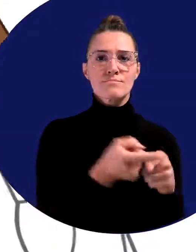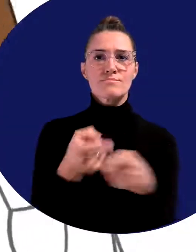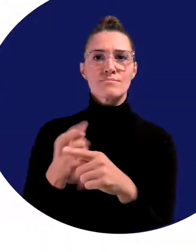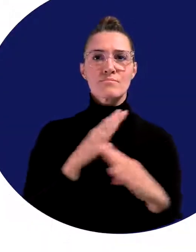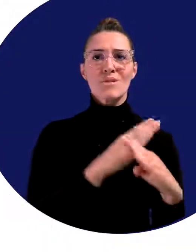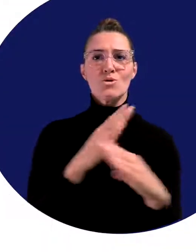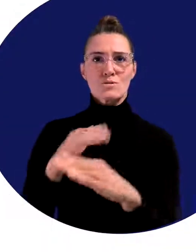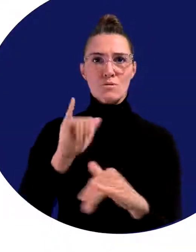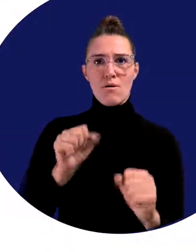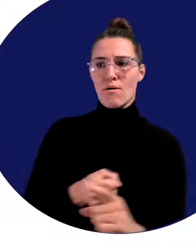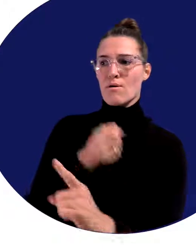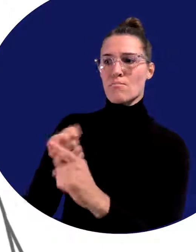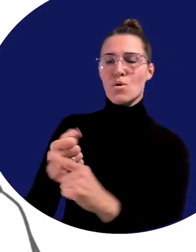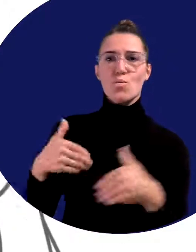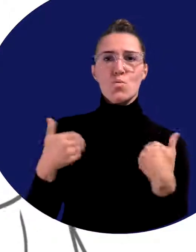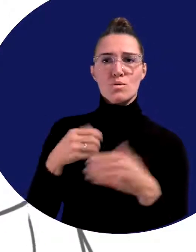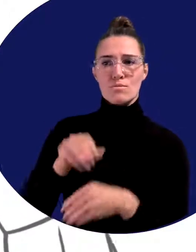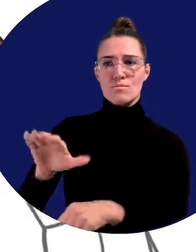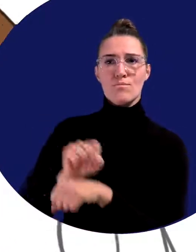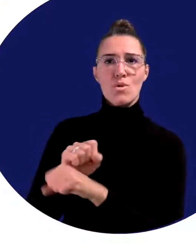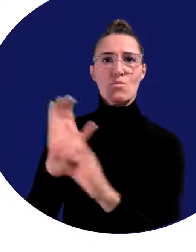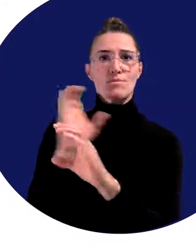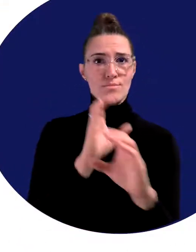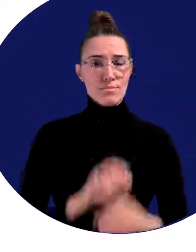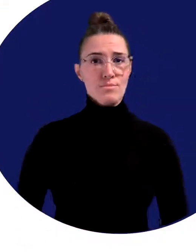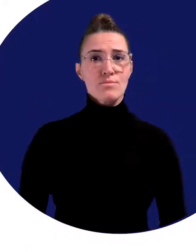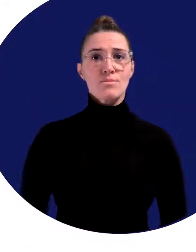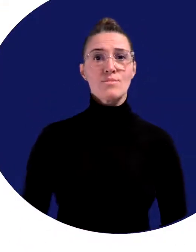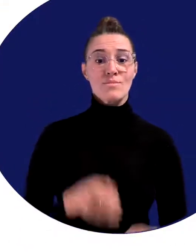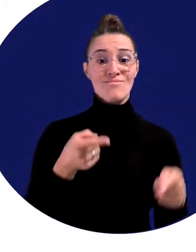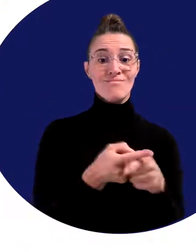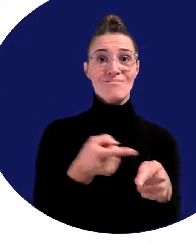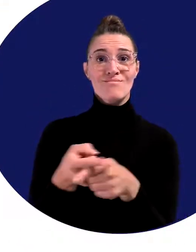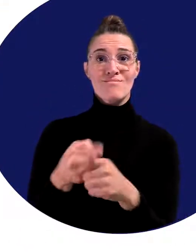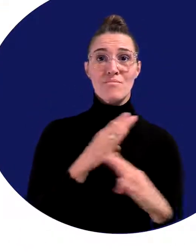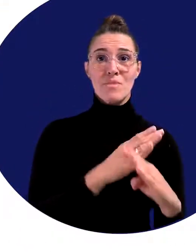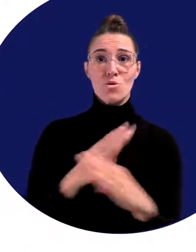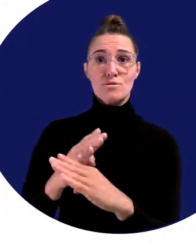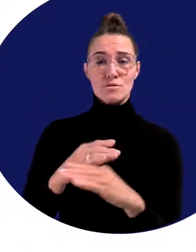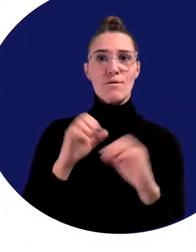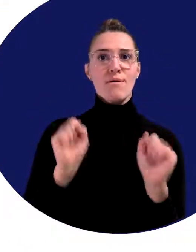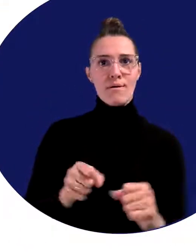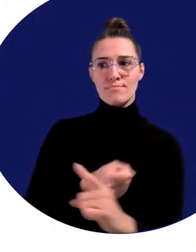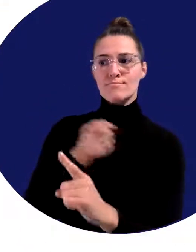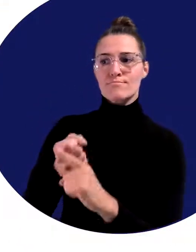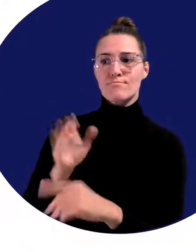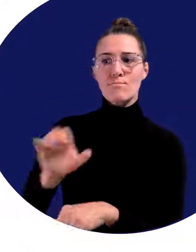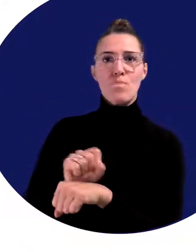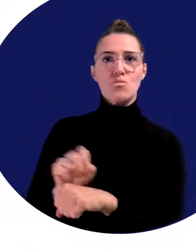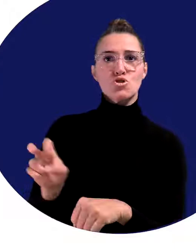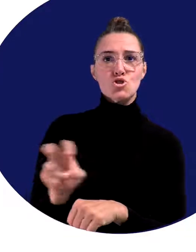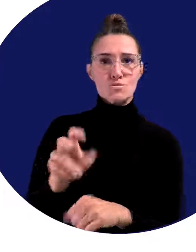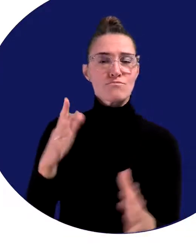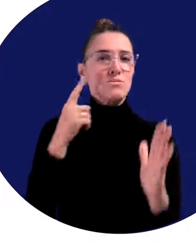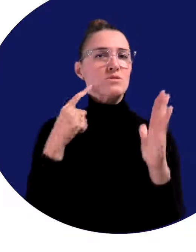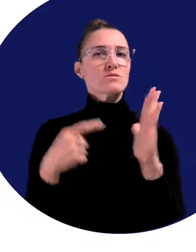Address intersecting barriers that impact youth in their employment. Intersecting barriers impact the employment journey.